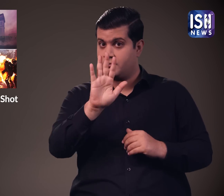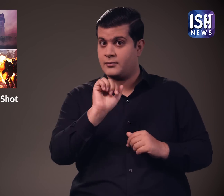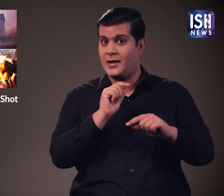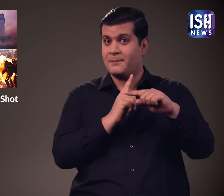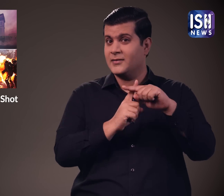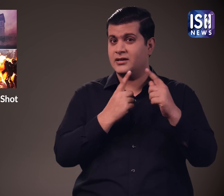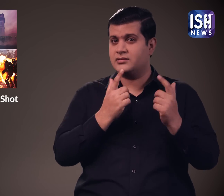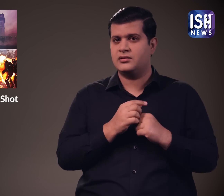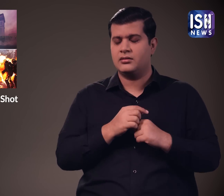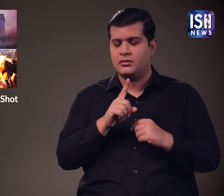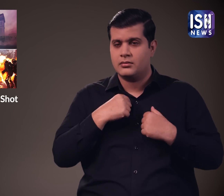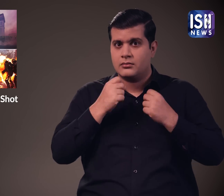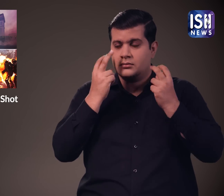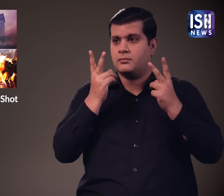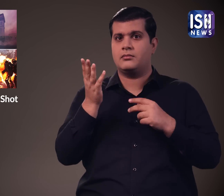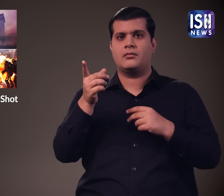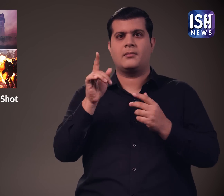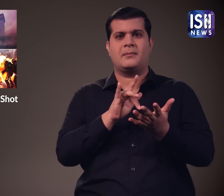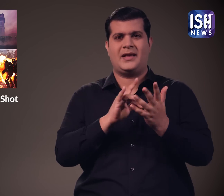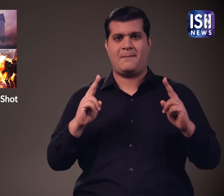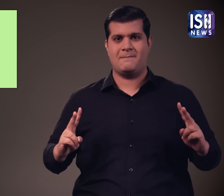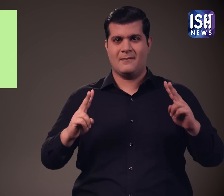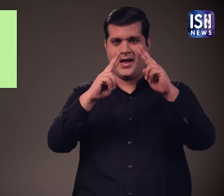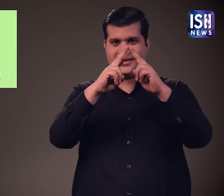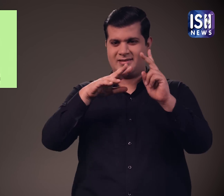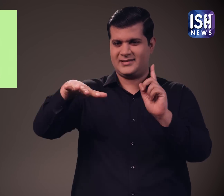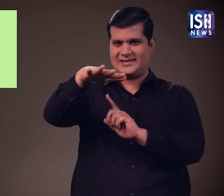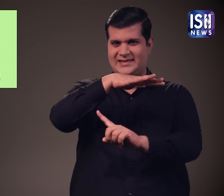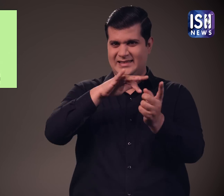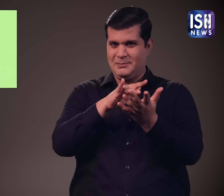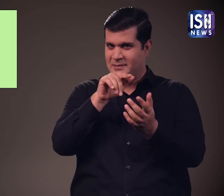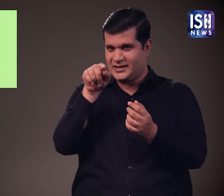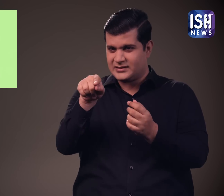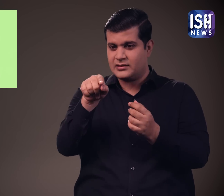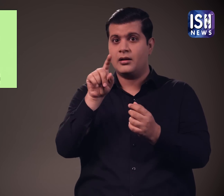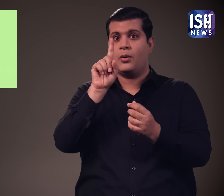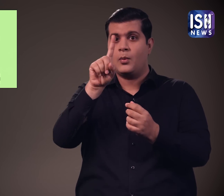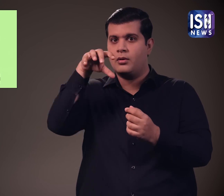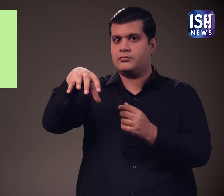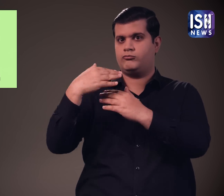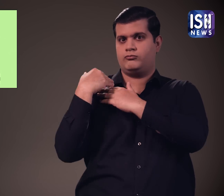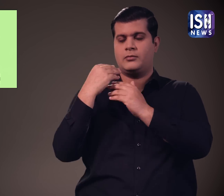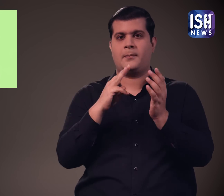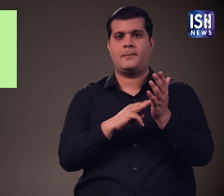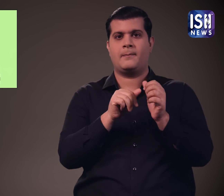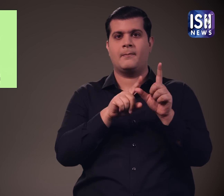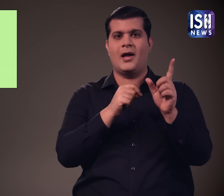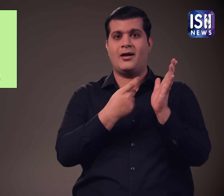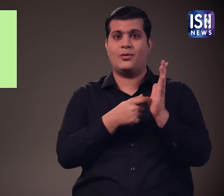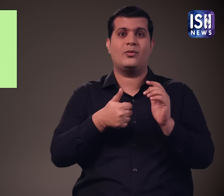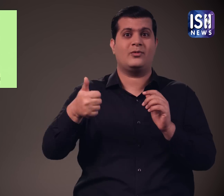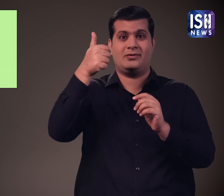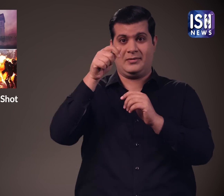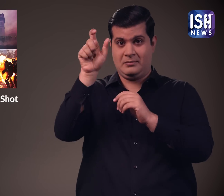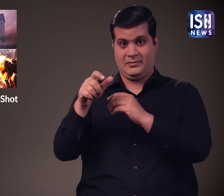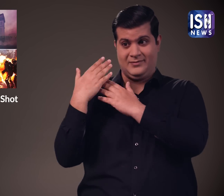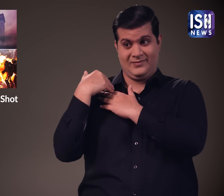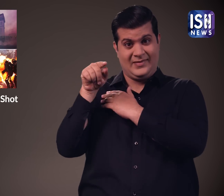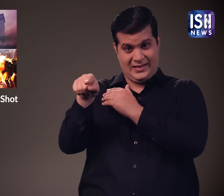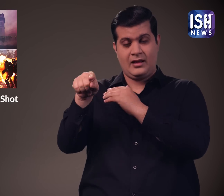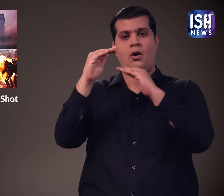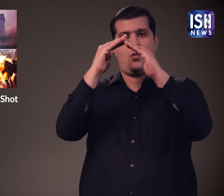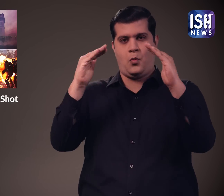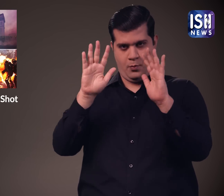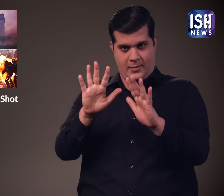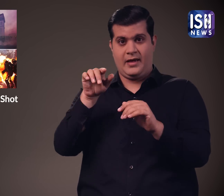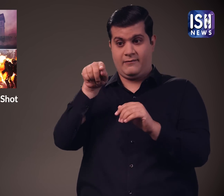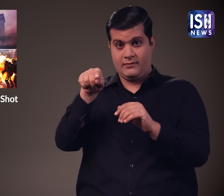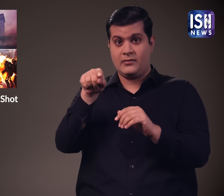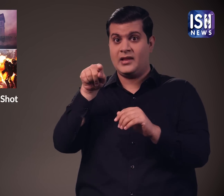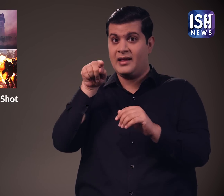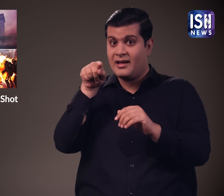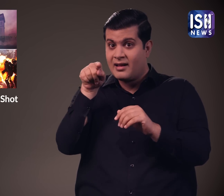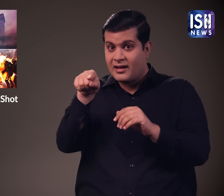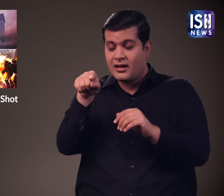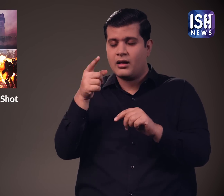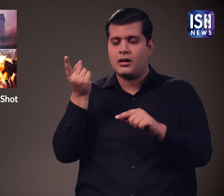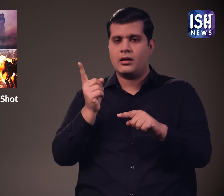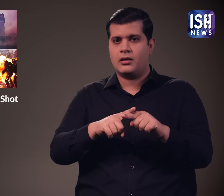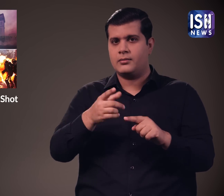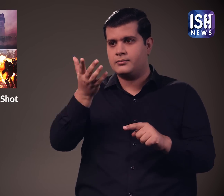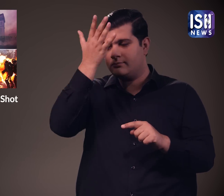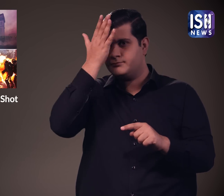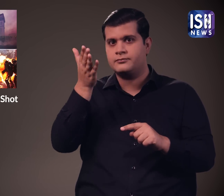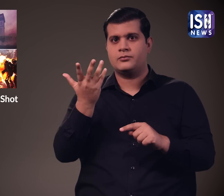A very tragic incident occured at the residence of the Paris Mayor.